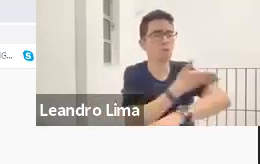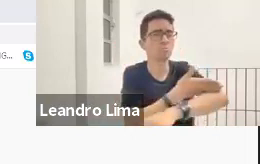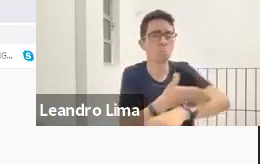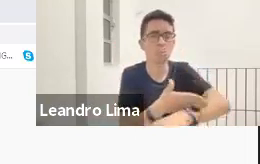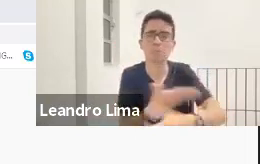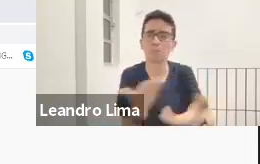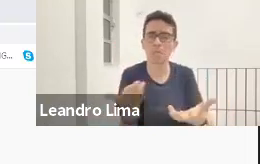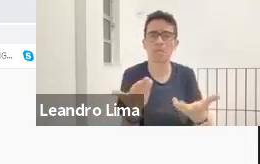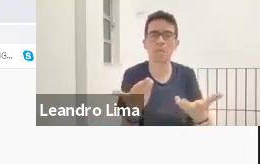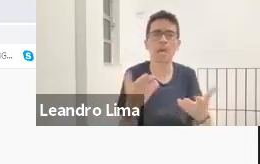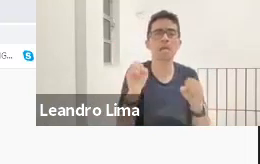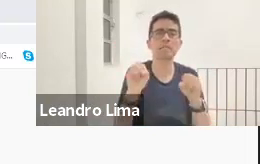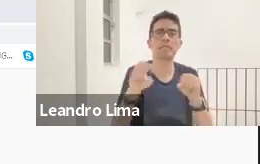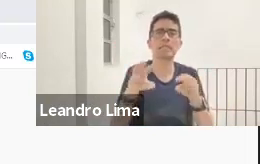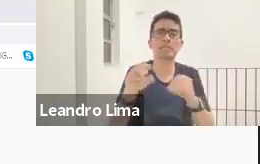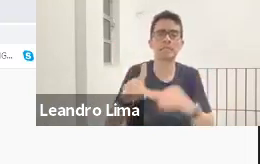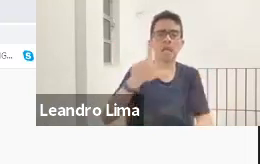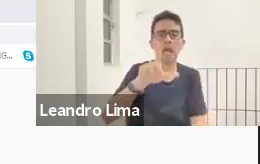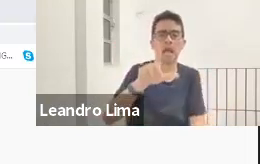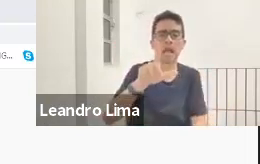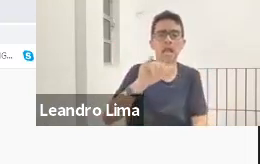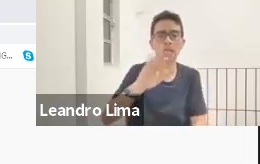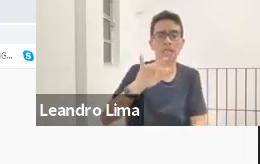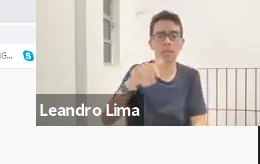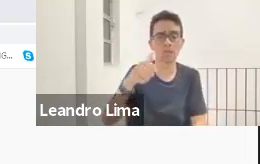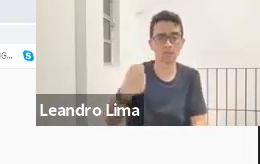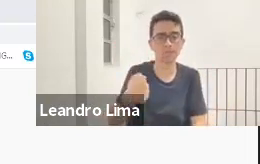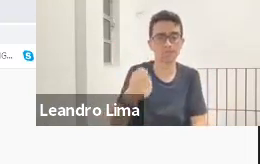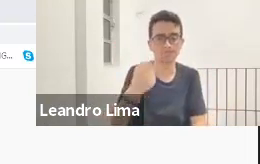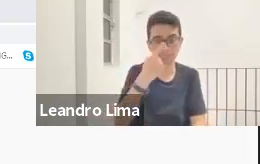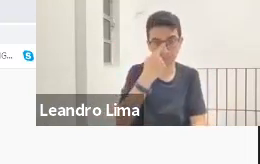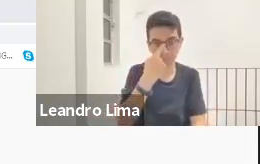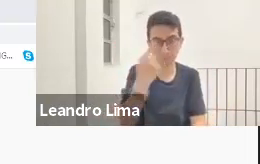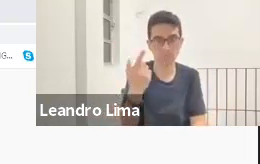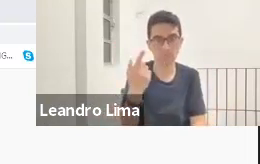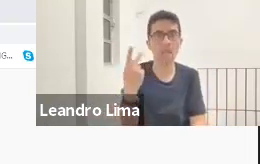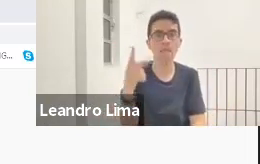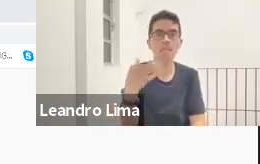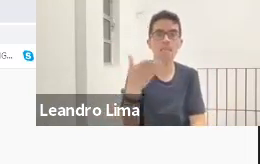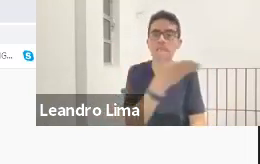their own interpretations. And I want them to get the right I want them to get the right one, two. and the